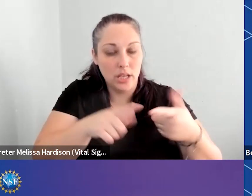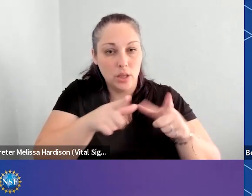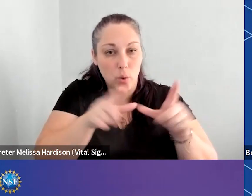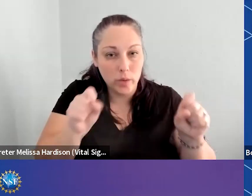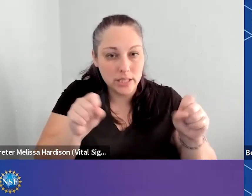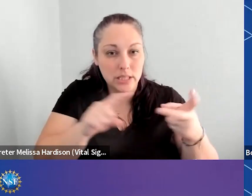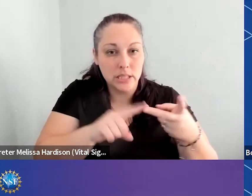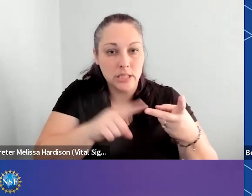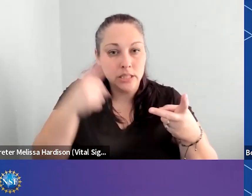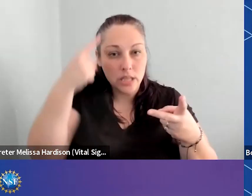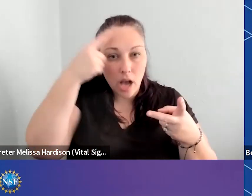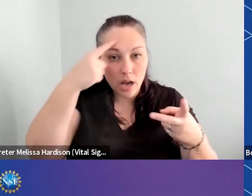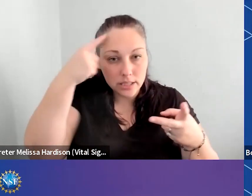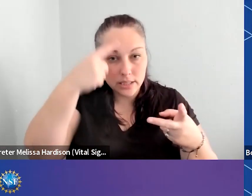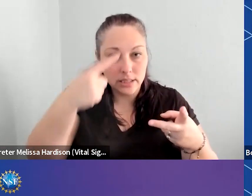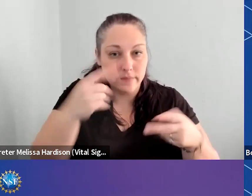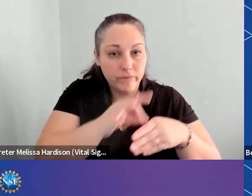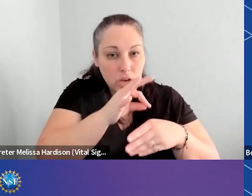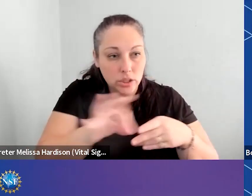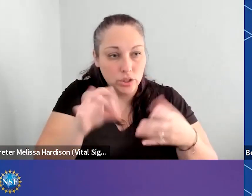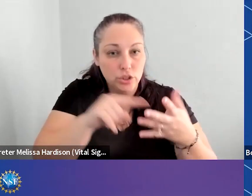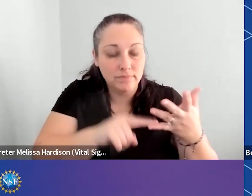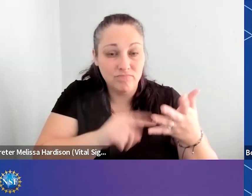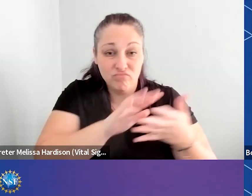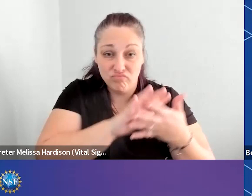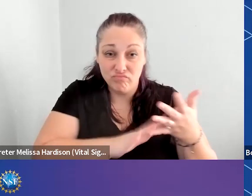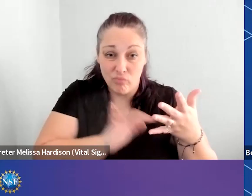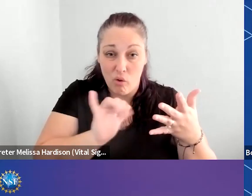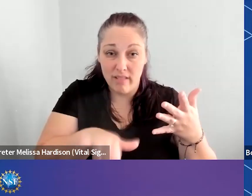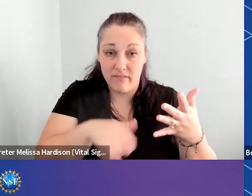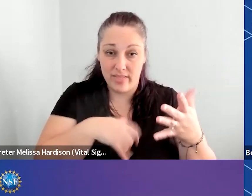all of that absolutely falls within the funding of NSF.